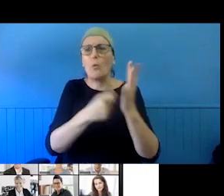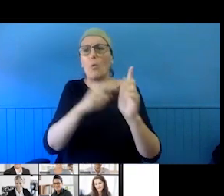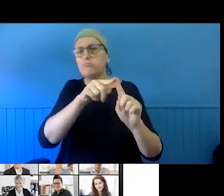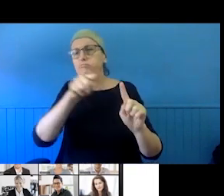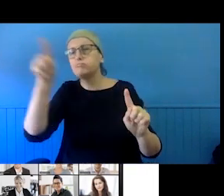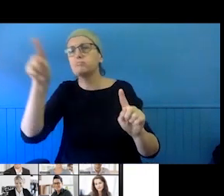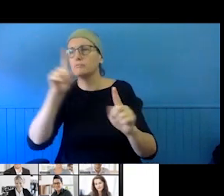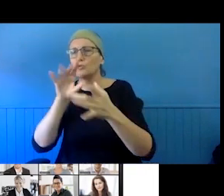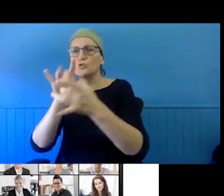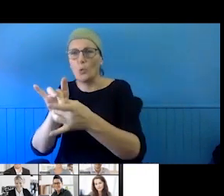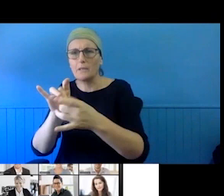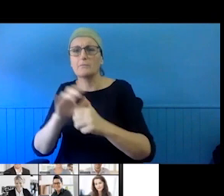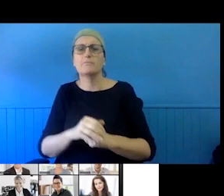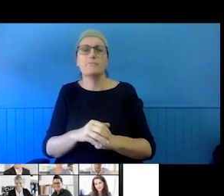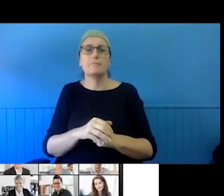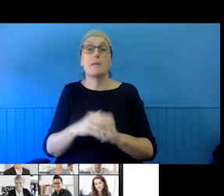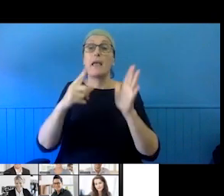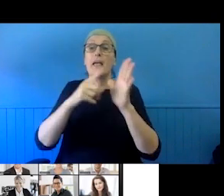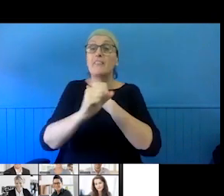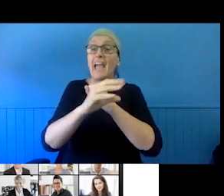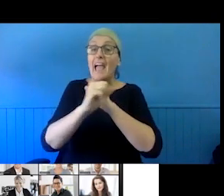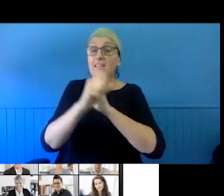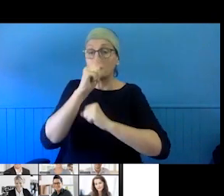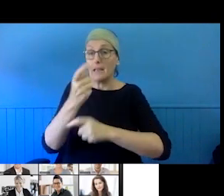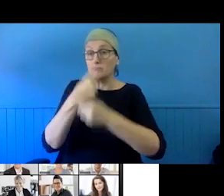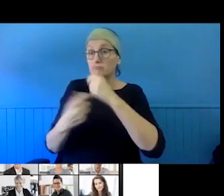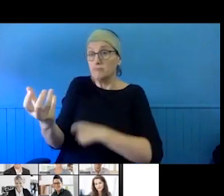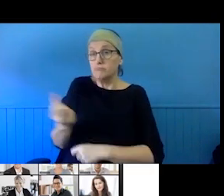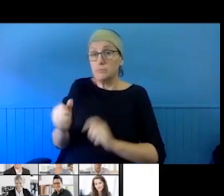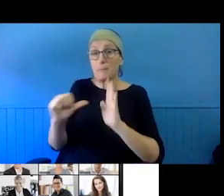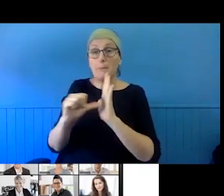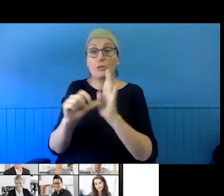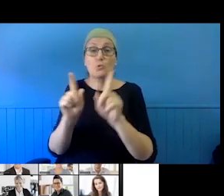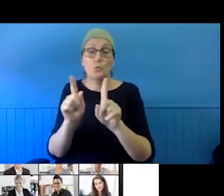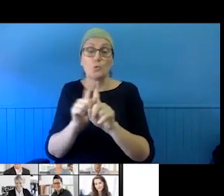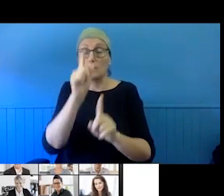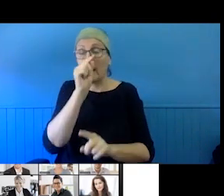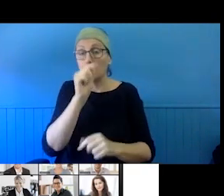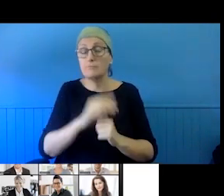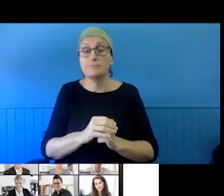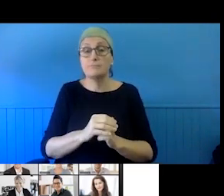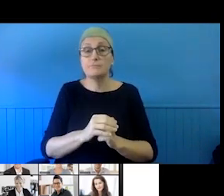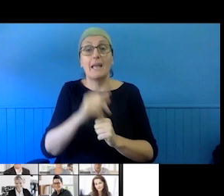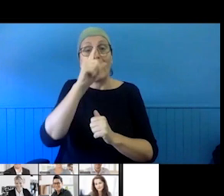cut of ads for non-subscribers. You can also use platforms like Stream Labs to sell merchandise and other things to those fans. Some of the